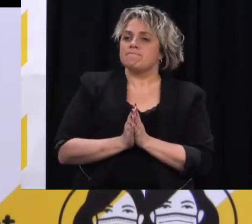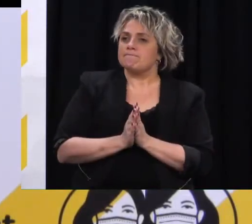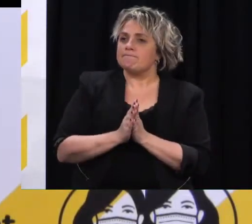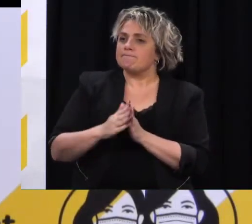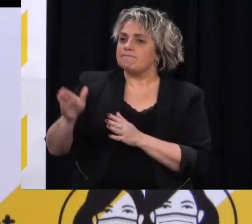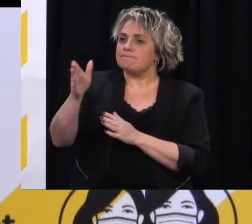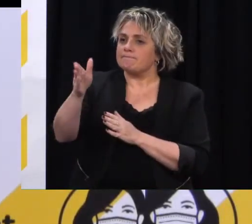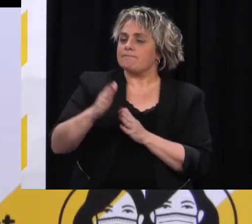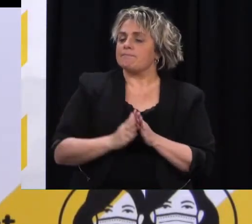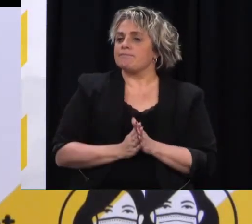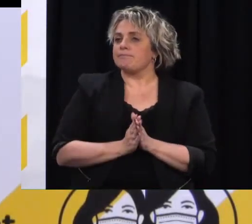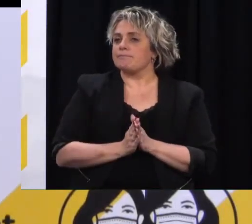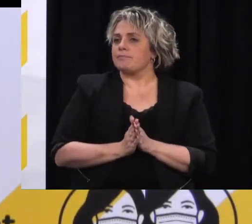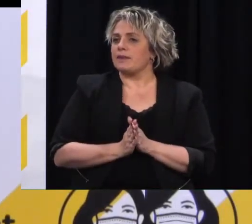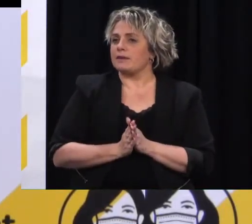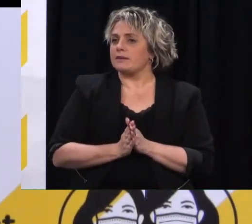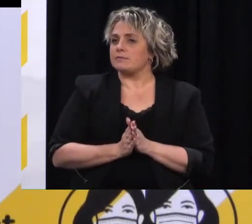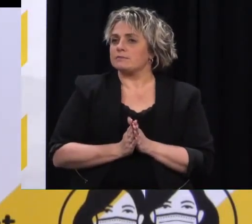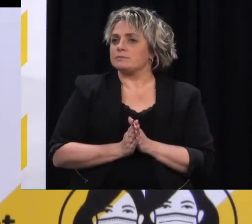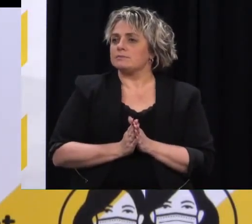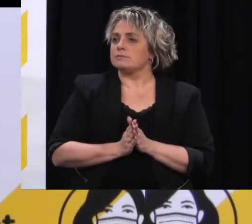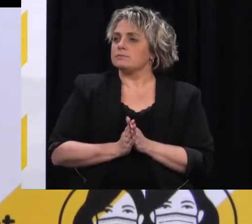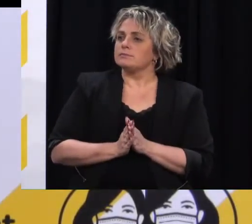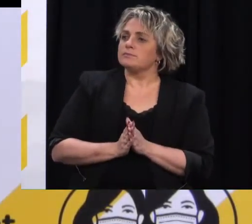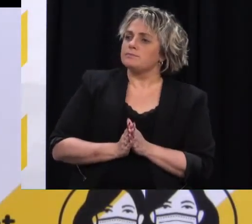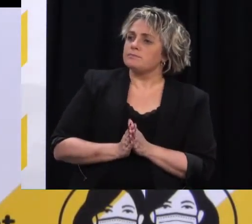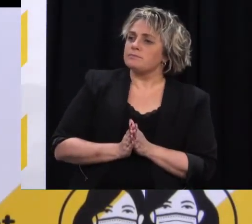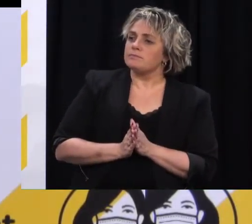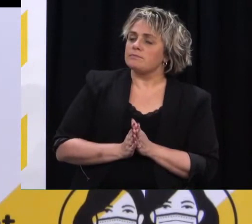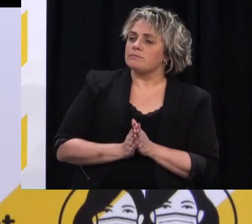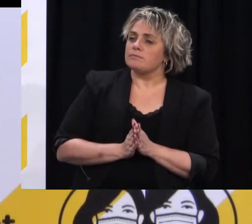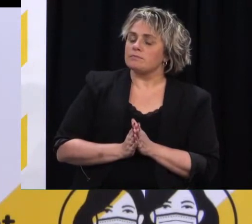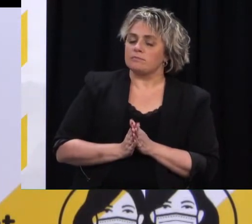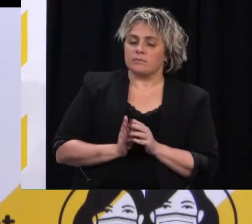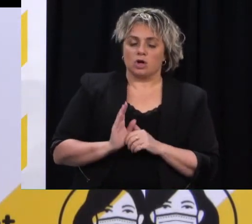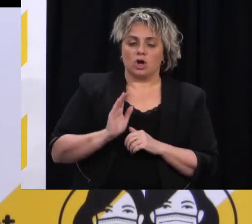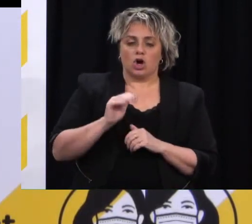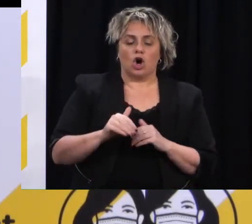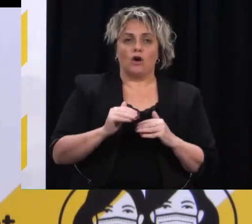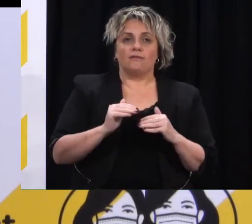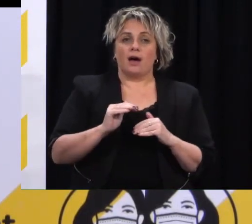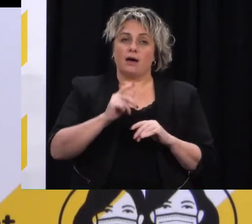isolating and are now being